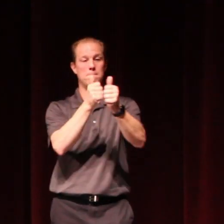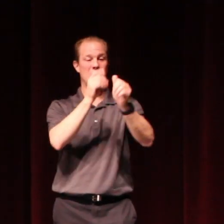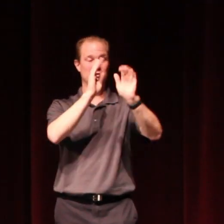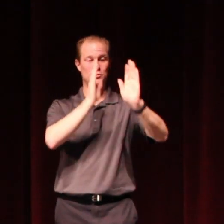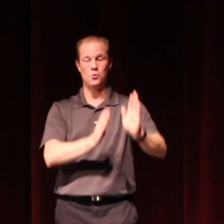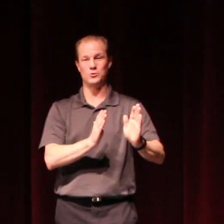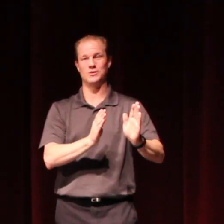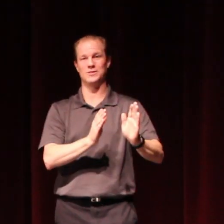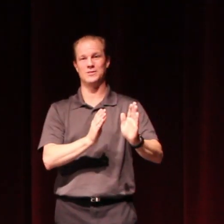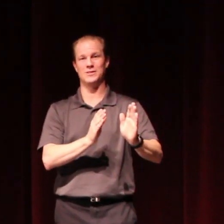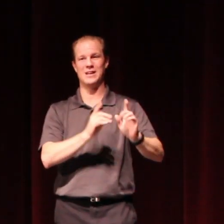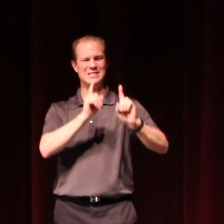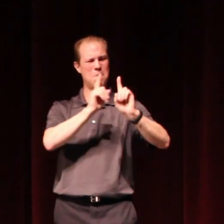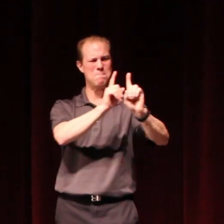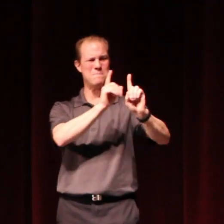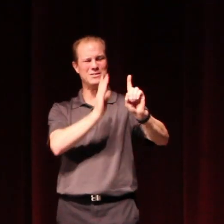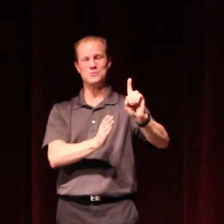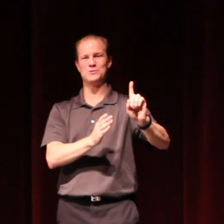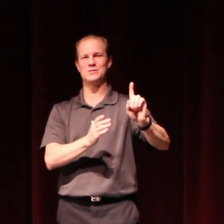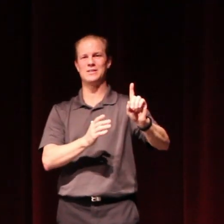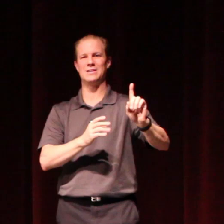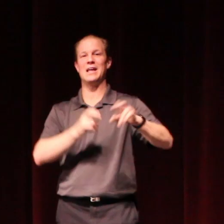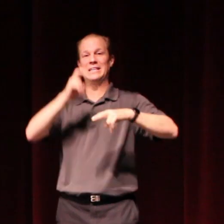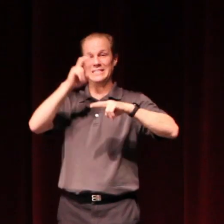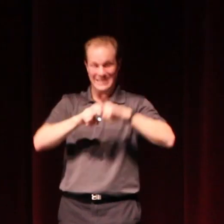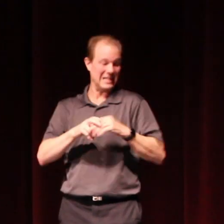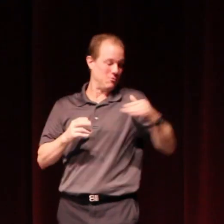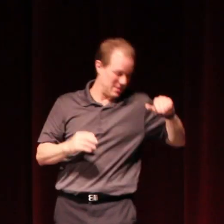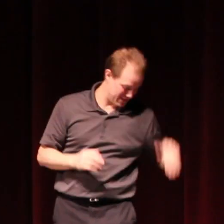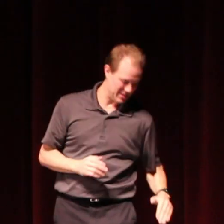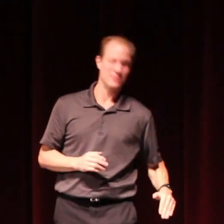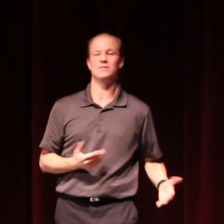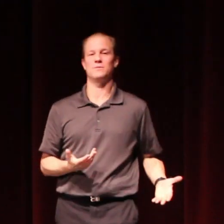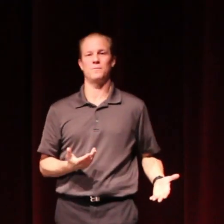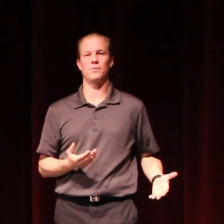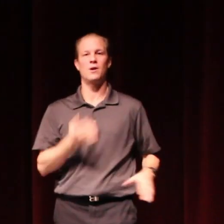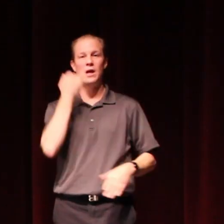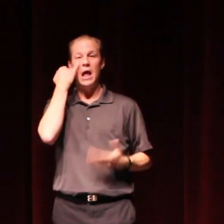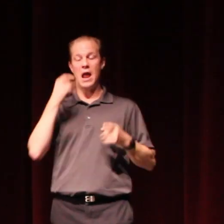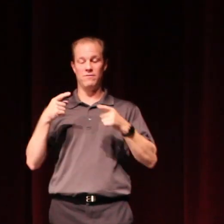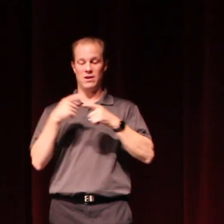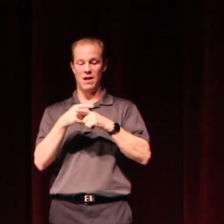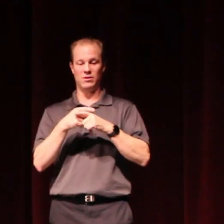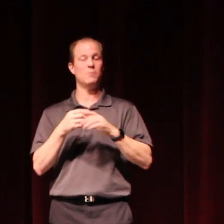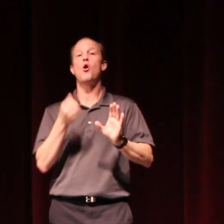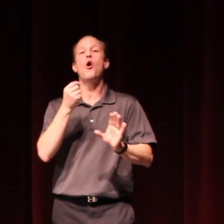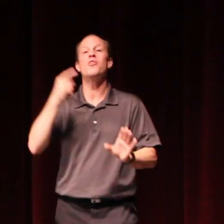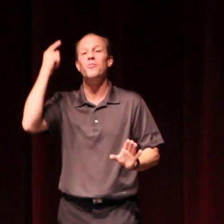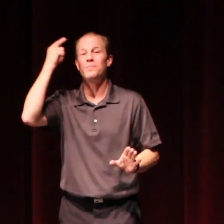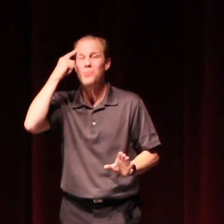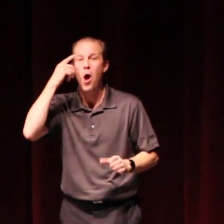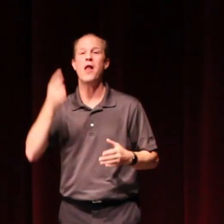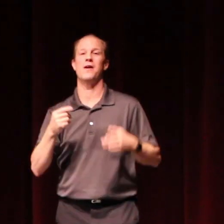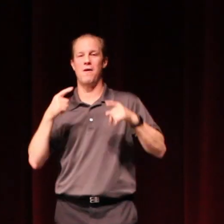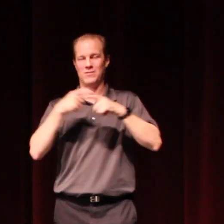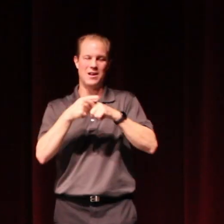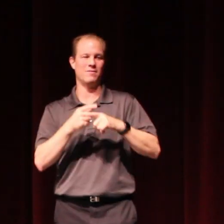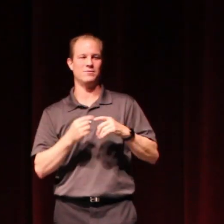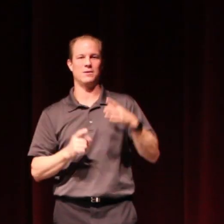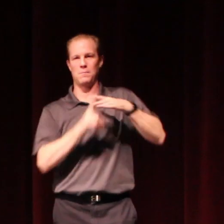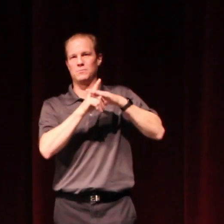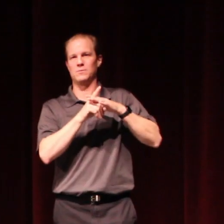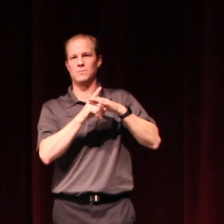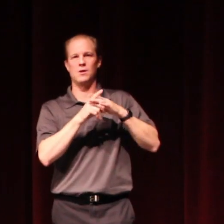you. If a conflict comes up, or even a thought of a conflict comes up, you have their ears,